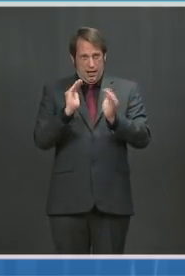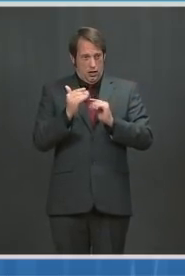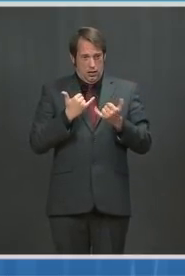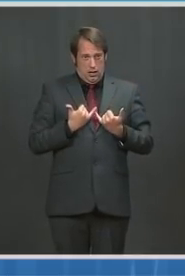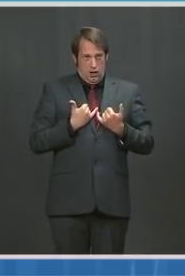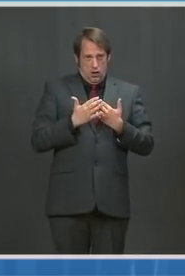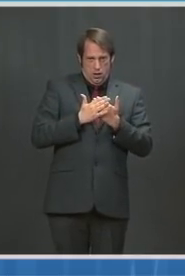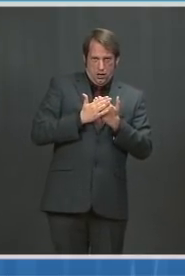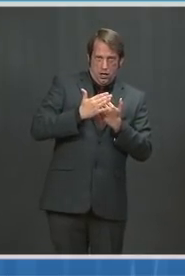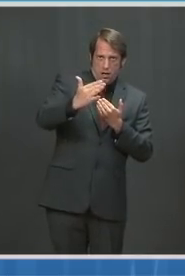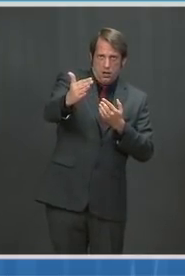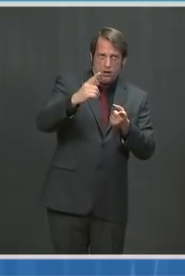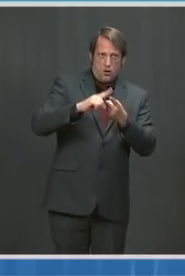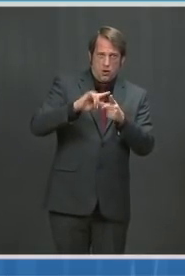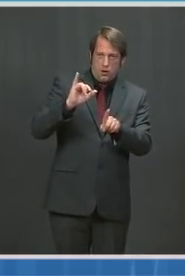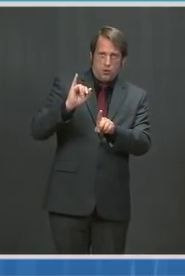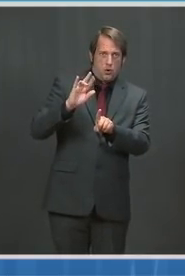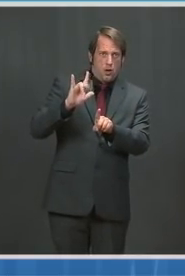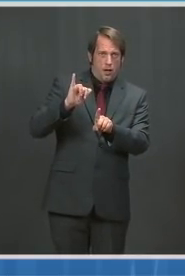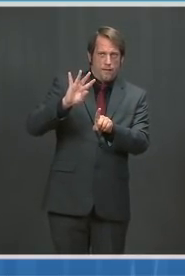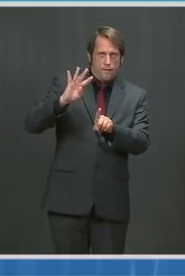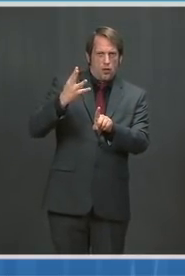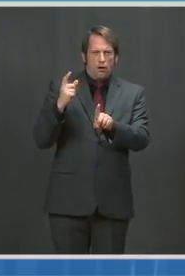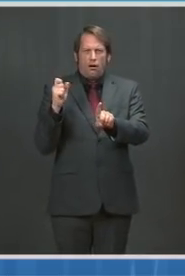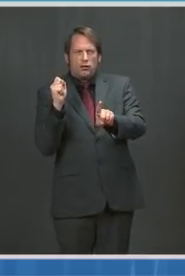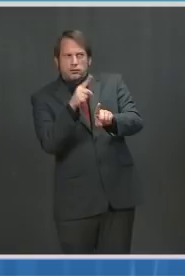So, before I turn to Dr. Walensky, let me just close by reminding Americans: